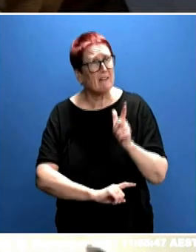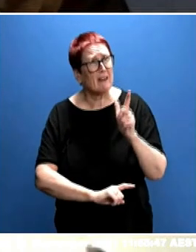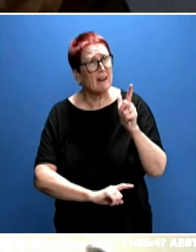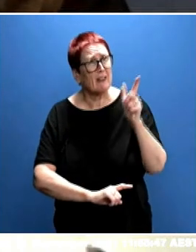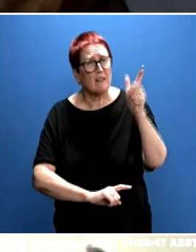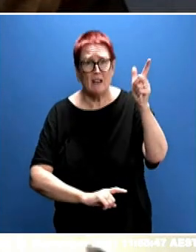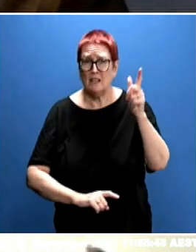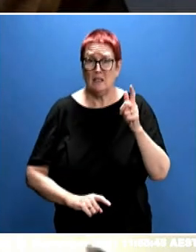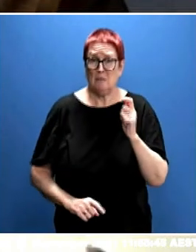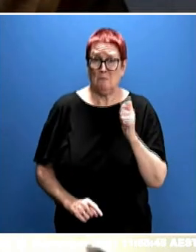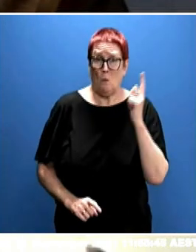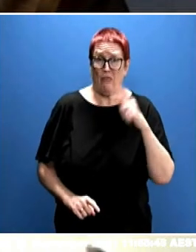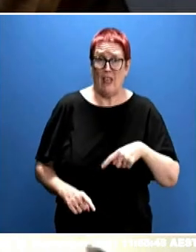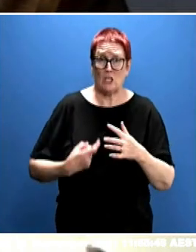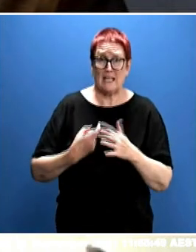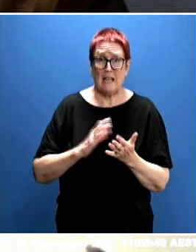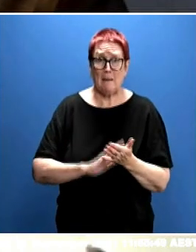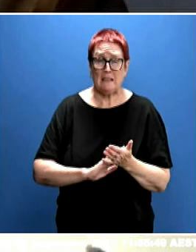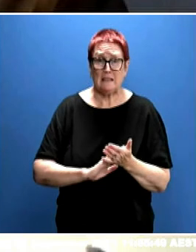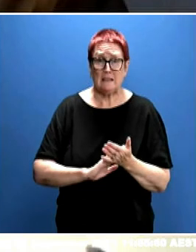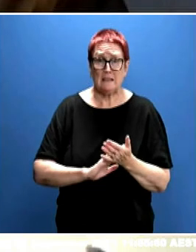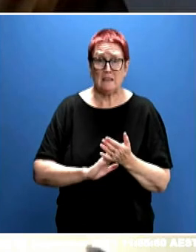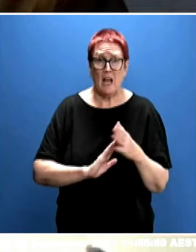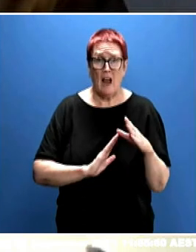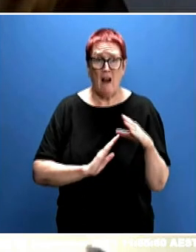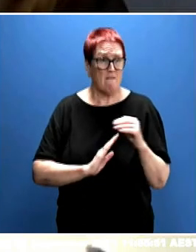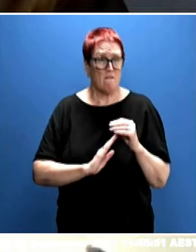hundreds if not a thousand kilometres from the nearest regional town